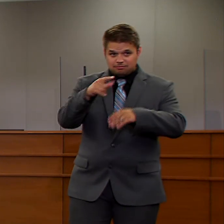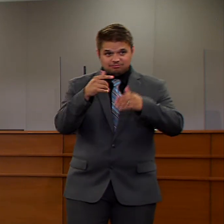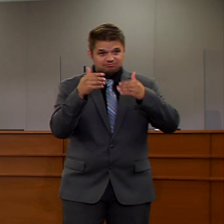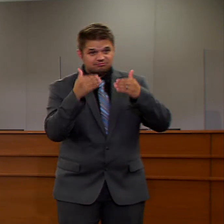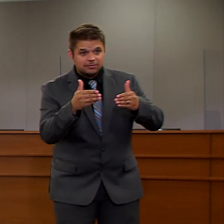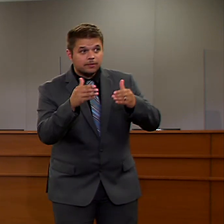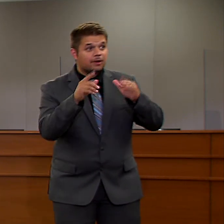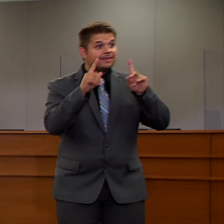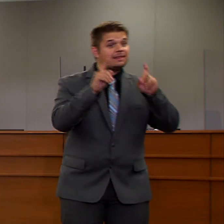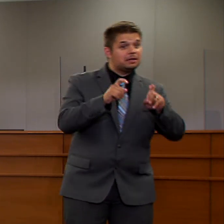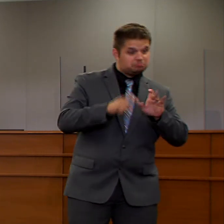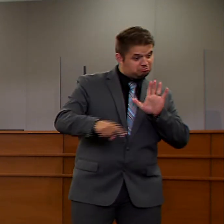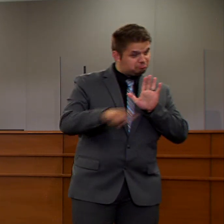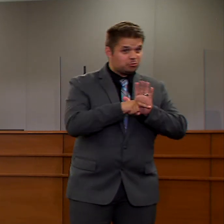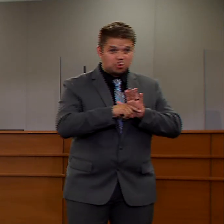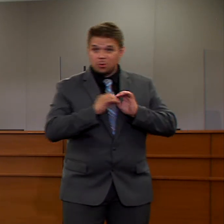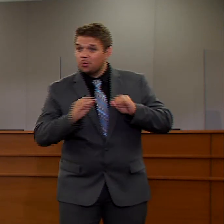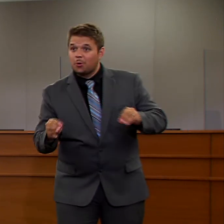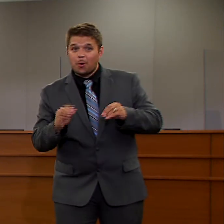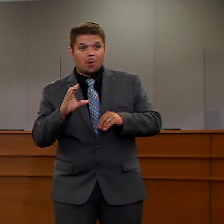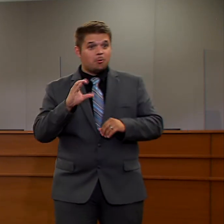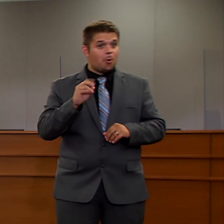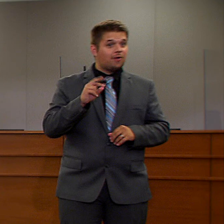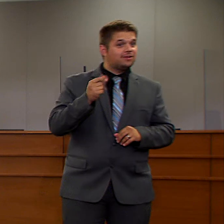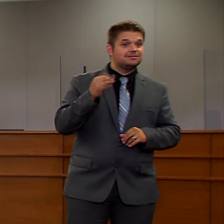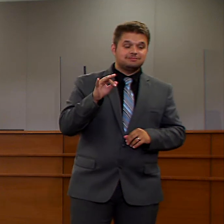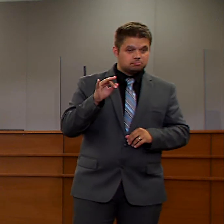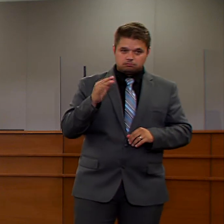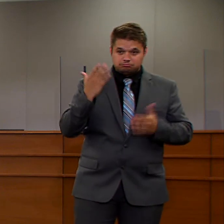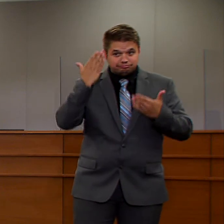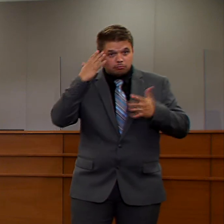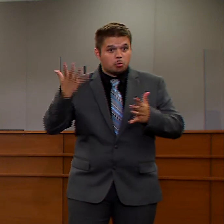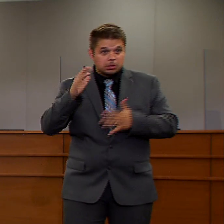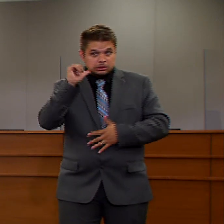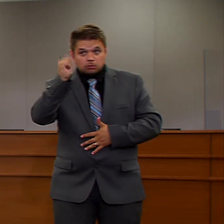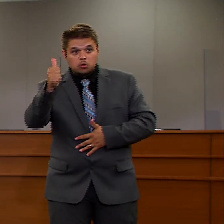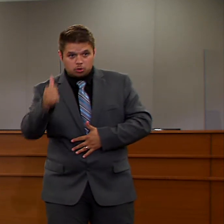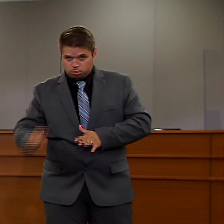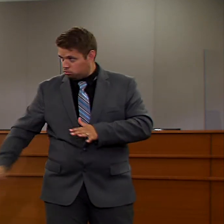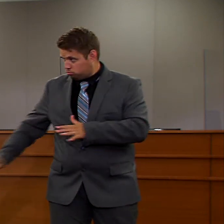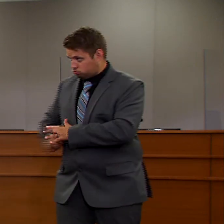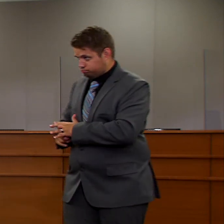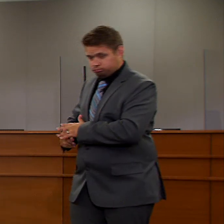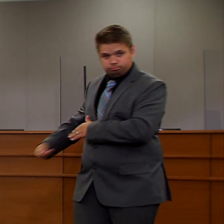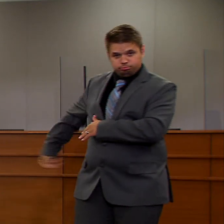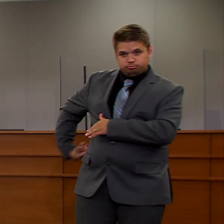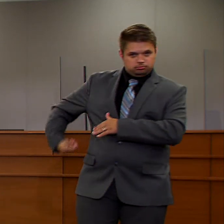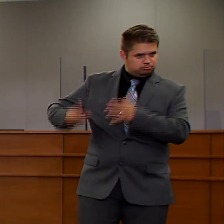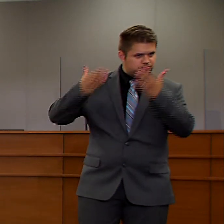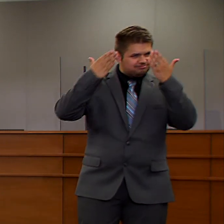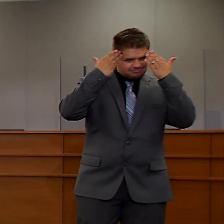Ultimately wear a face mask, stay home and physical distancing is not only to